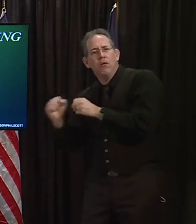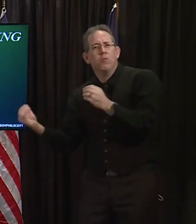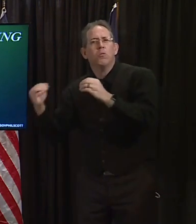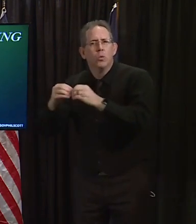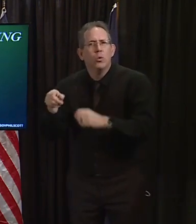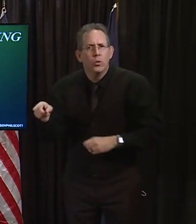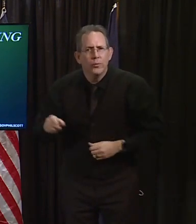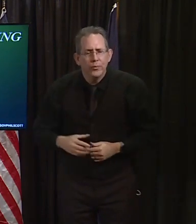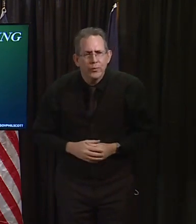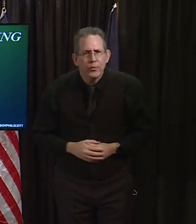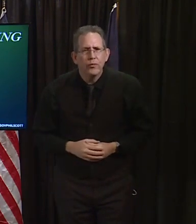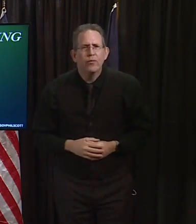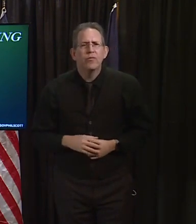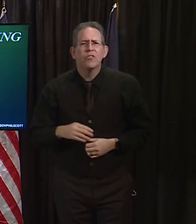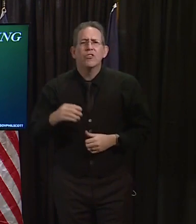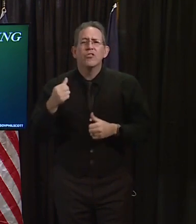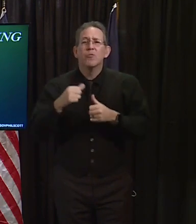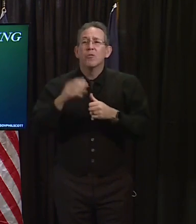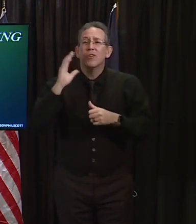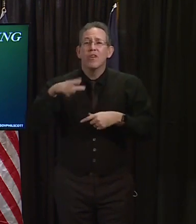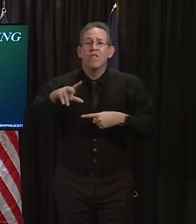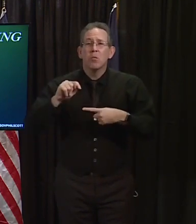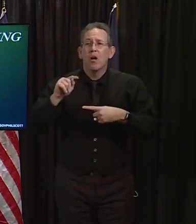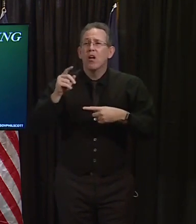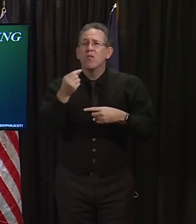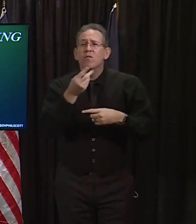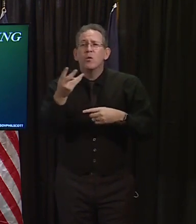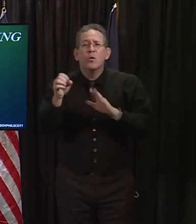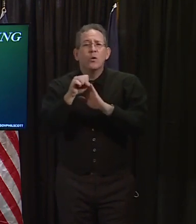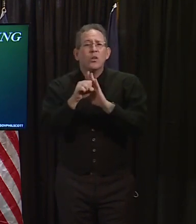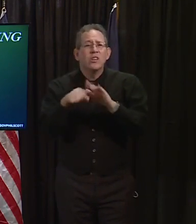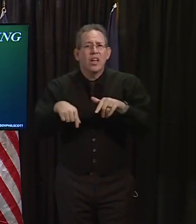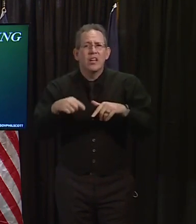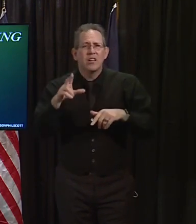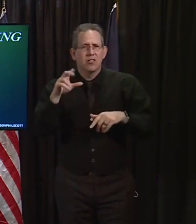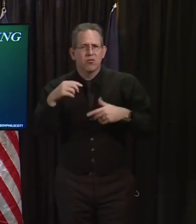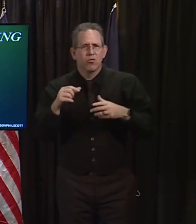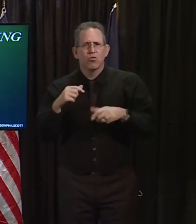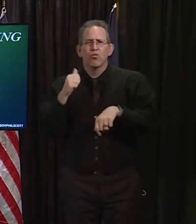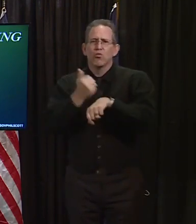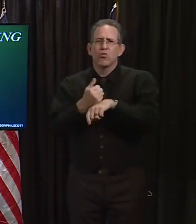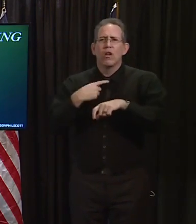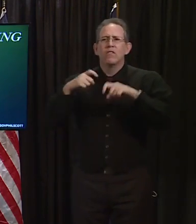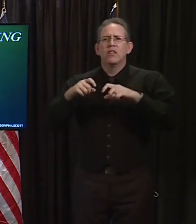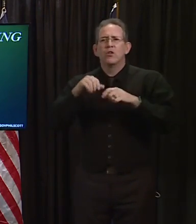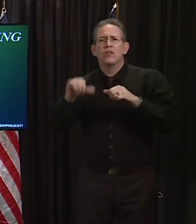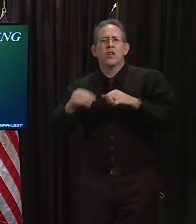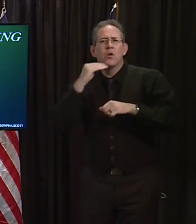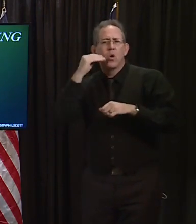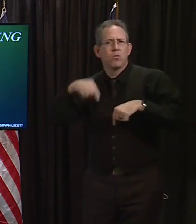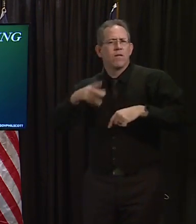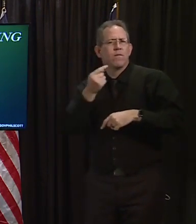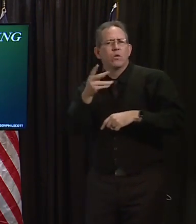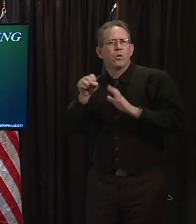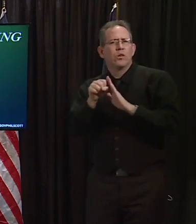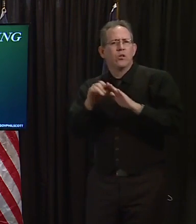which proved to be a very successful strategy at the height of the delta surge in containing the virus but also allowing a larger number of students to